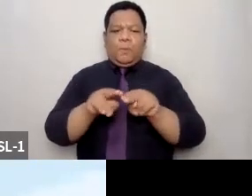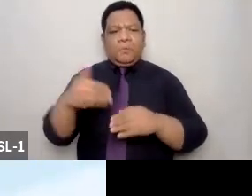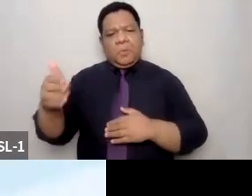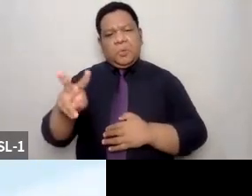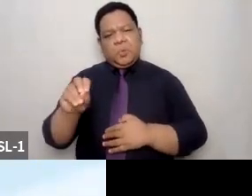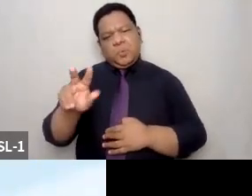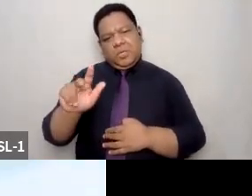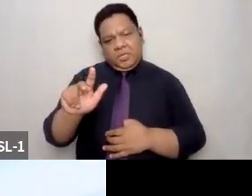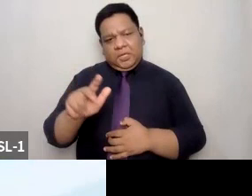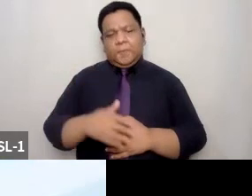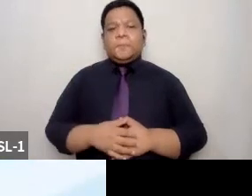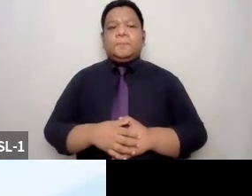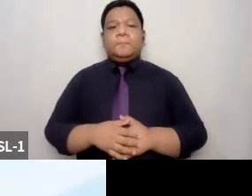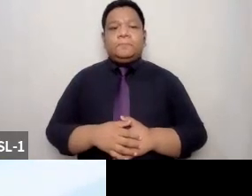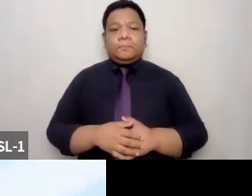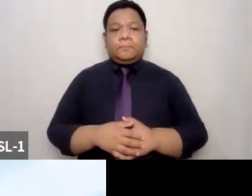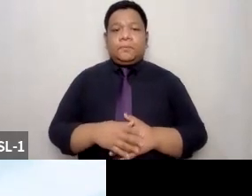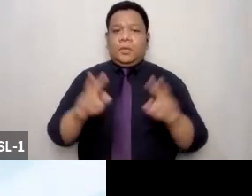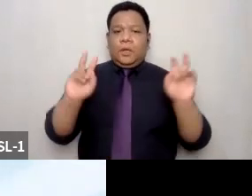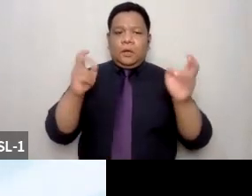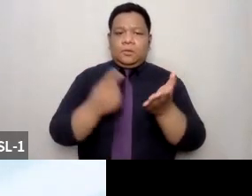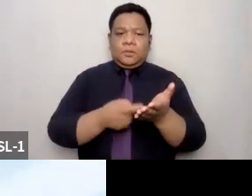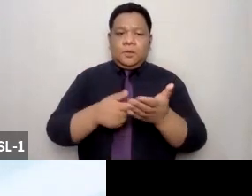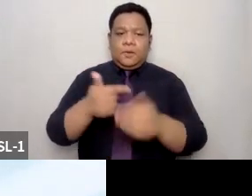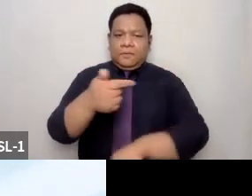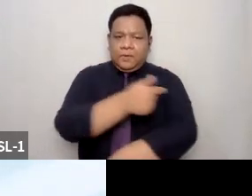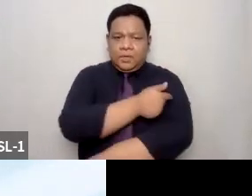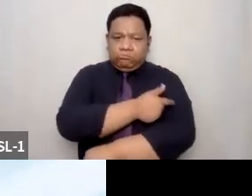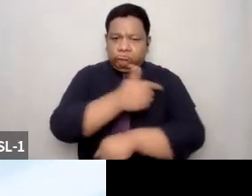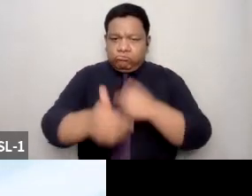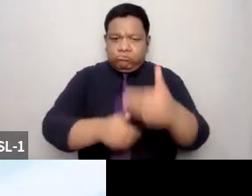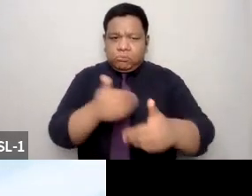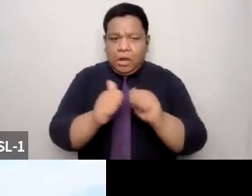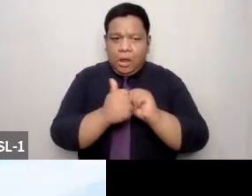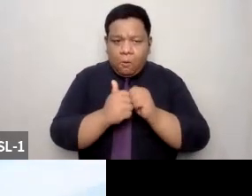And then talked about the vaccine procedure and the prioritization.